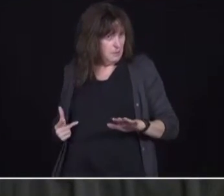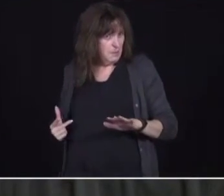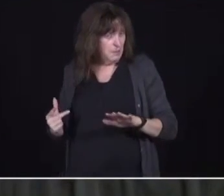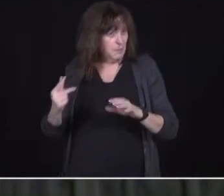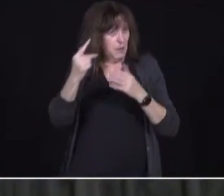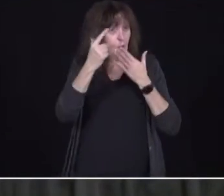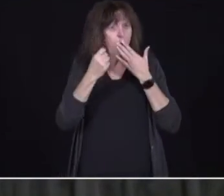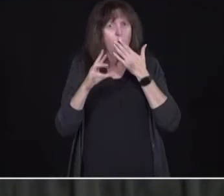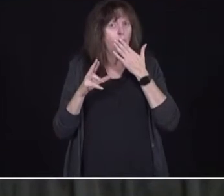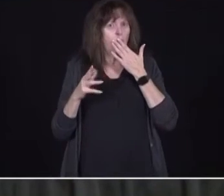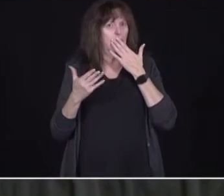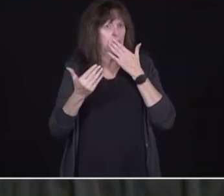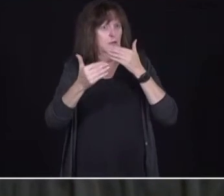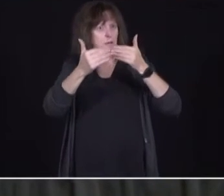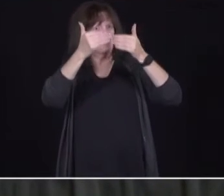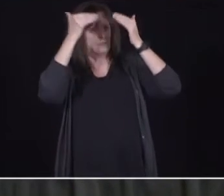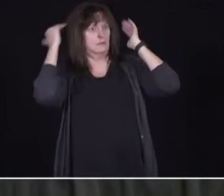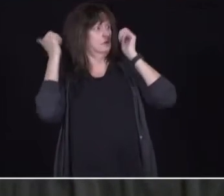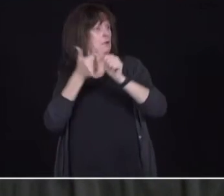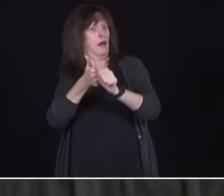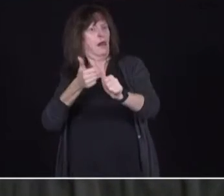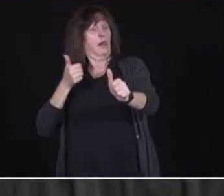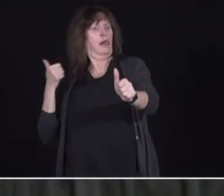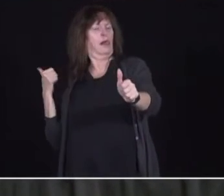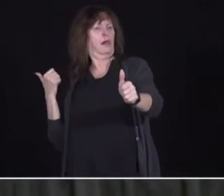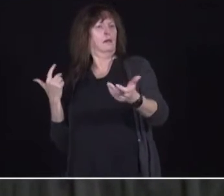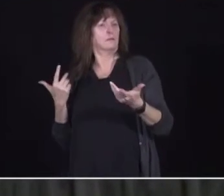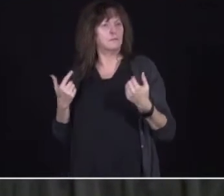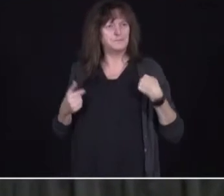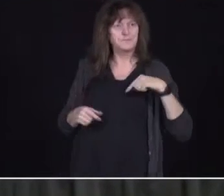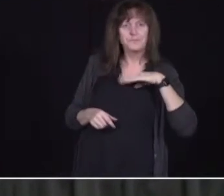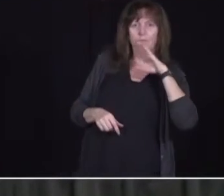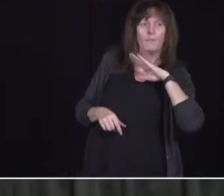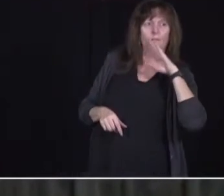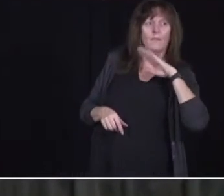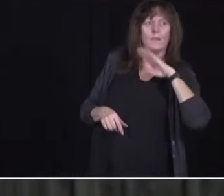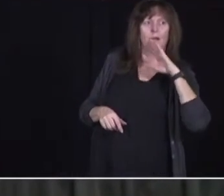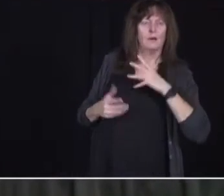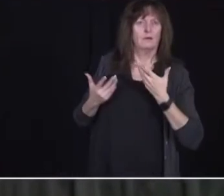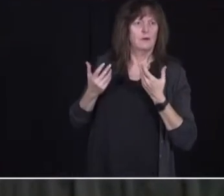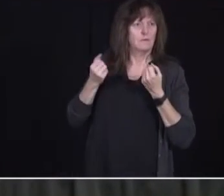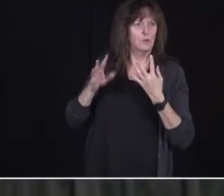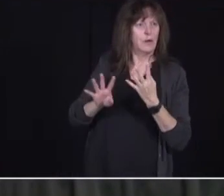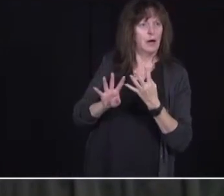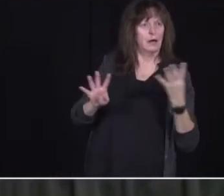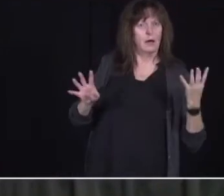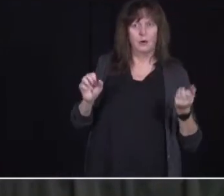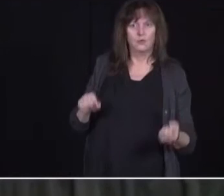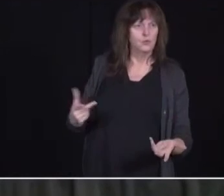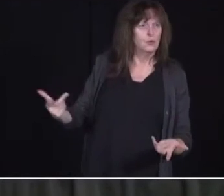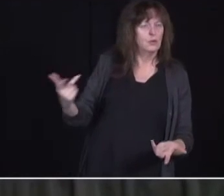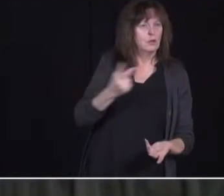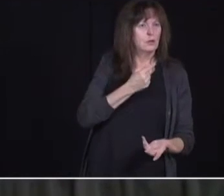Or would the system be overwhelmed, and we would be sitting being frustrated. We have too many advantages and not the